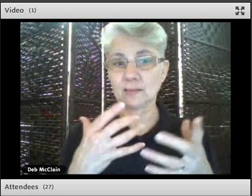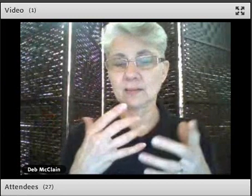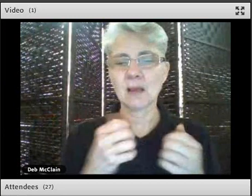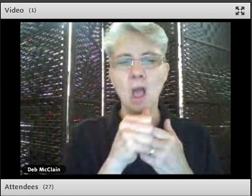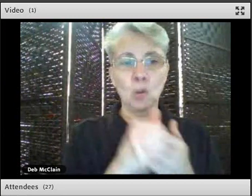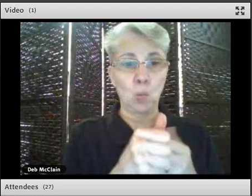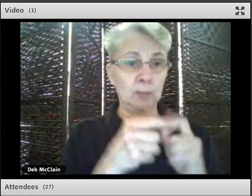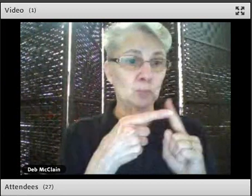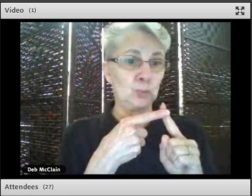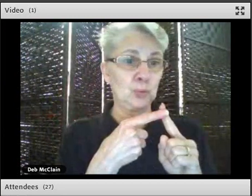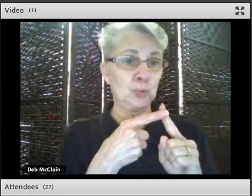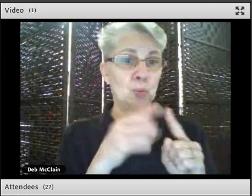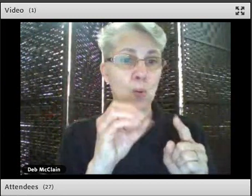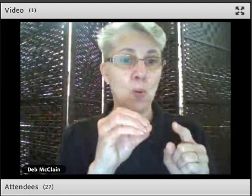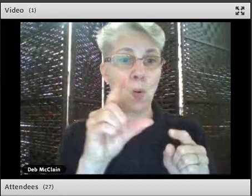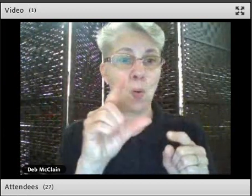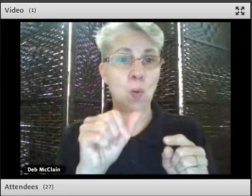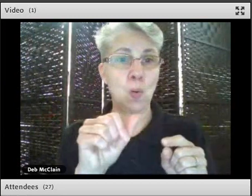which is to use the imperial units.